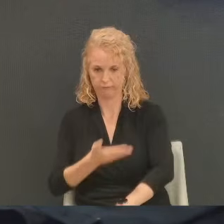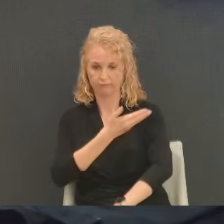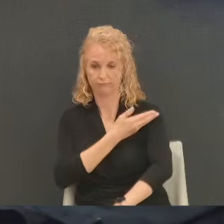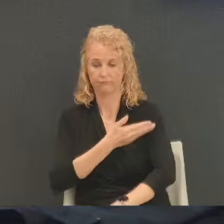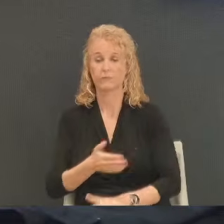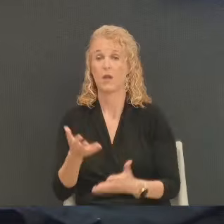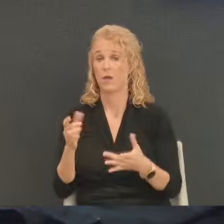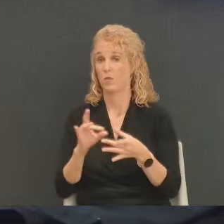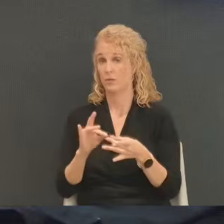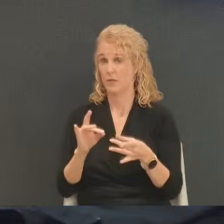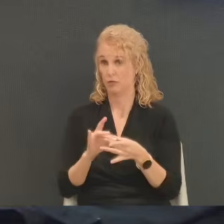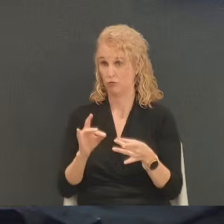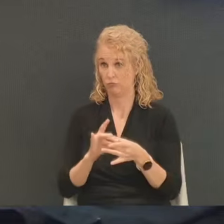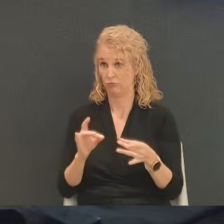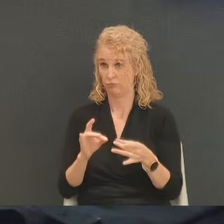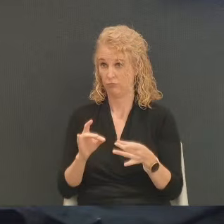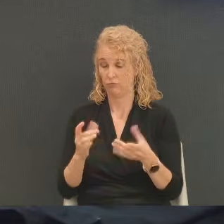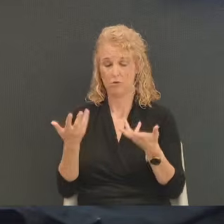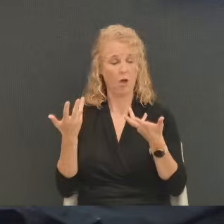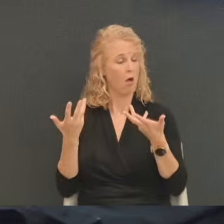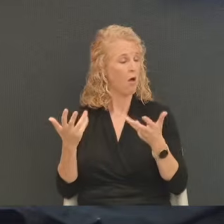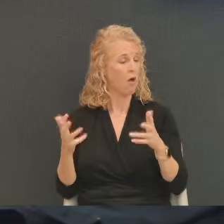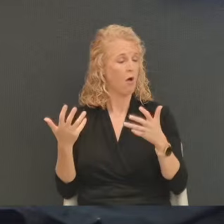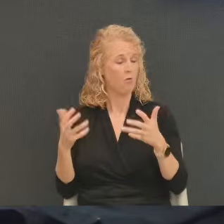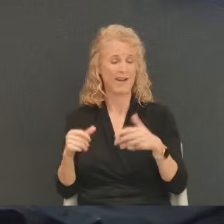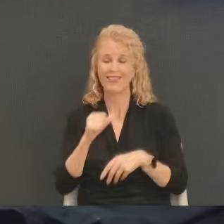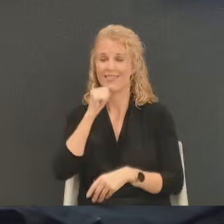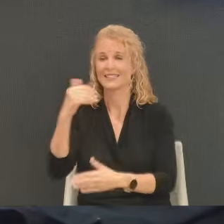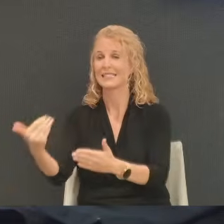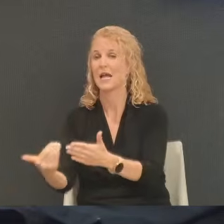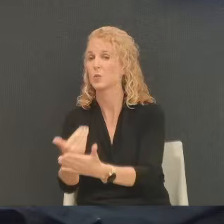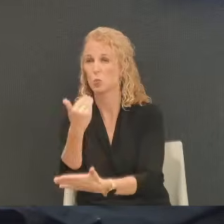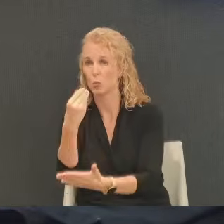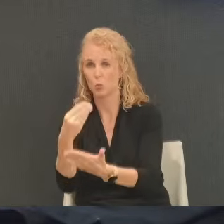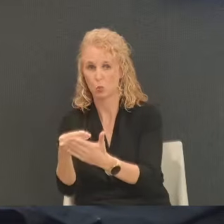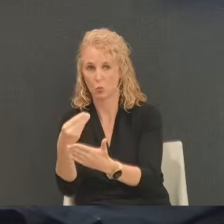mention that this is part of the budget. We're not spending any extra money here, but rather,